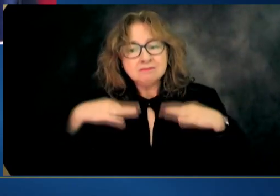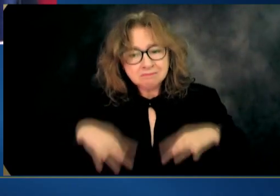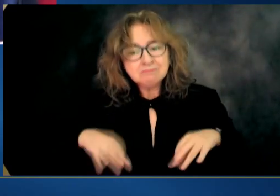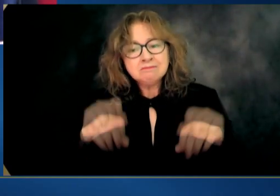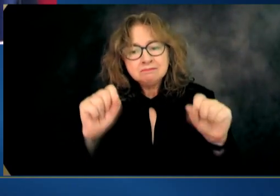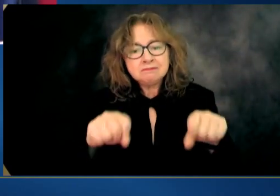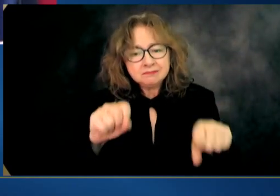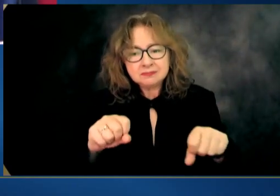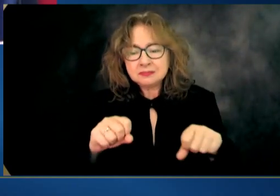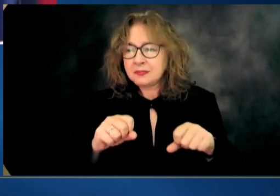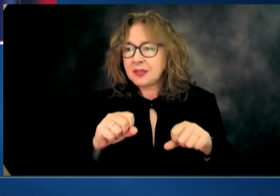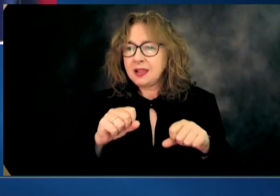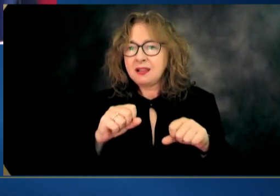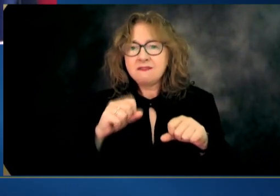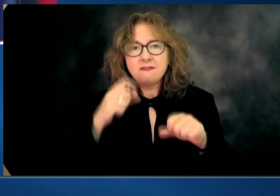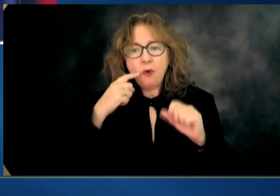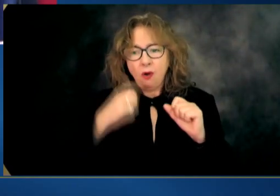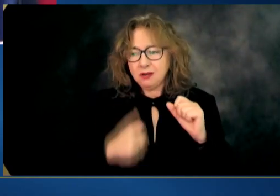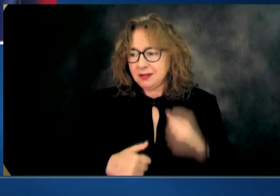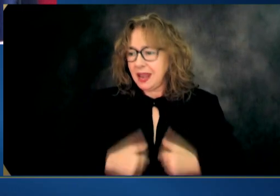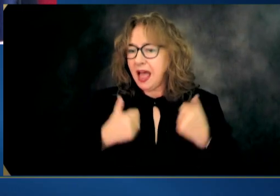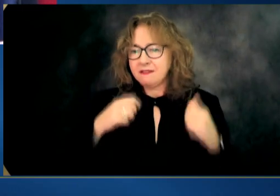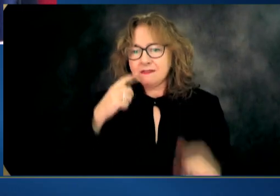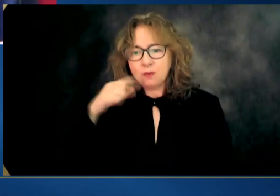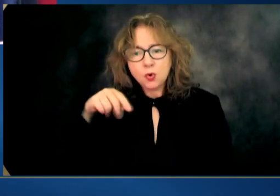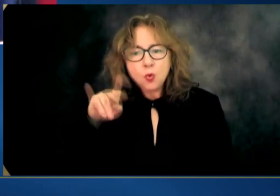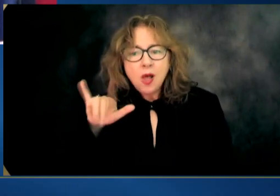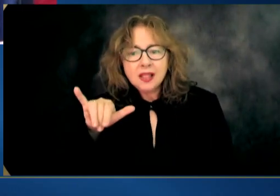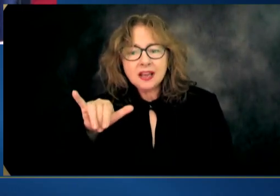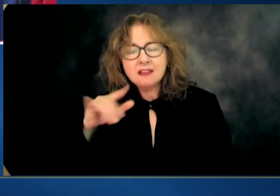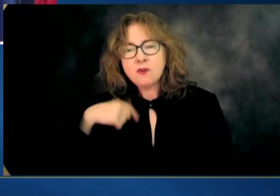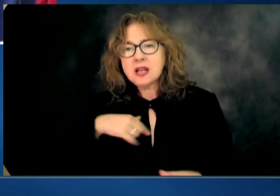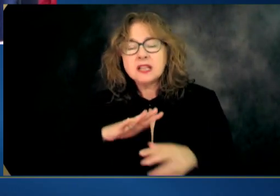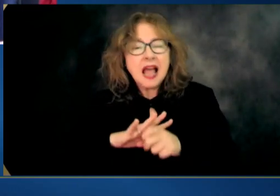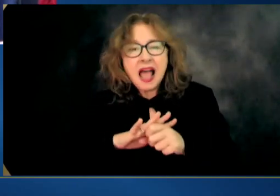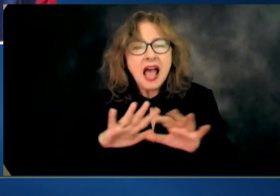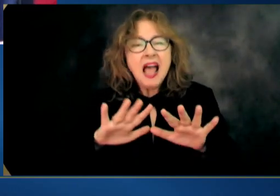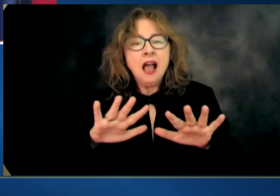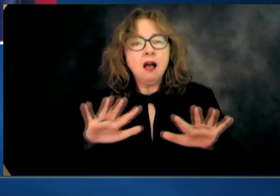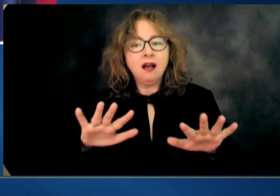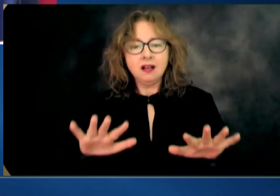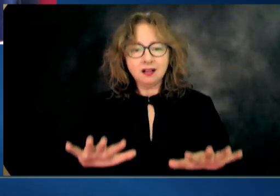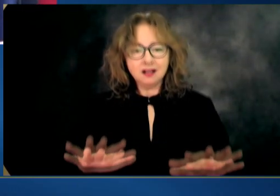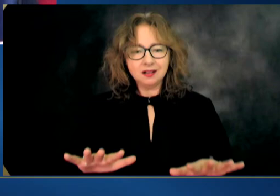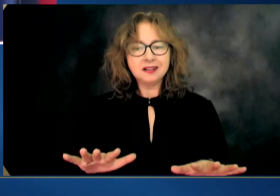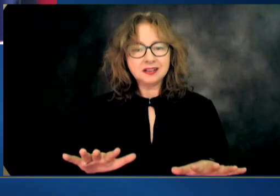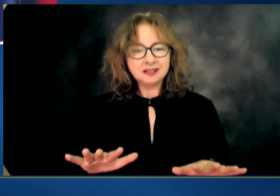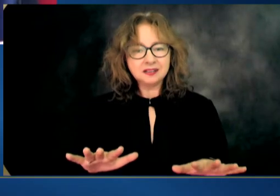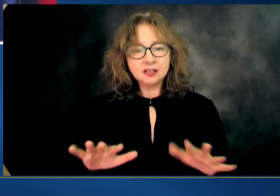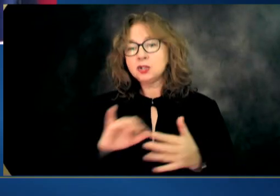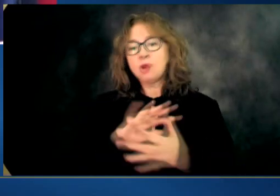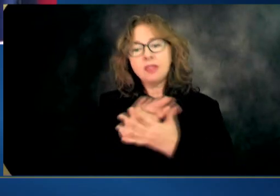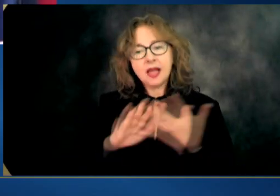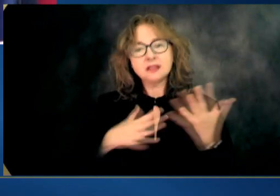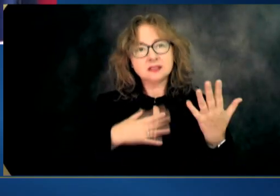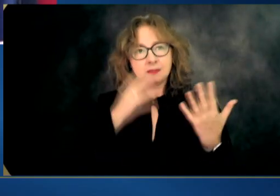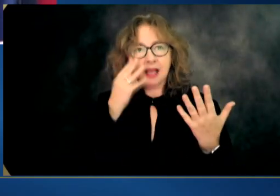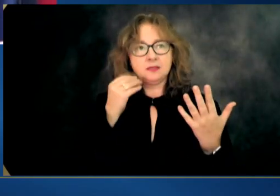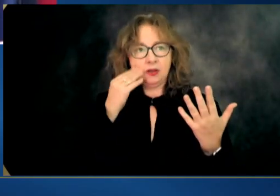as far as quality of life, on us. So but, you know, those are my experiences that I wanted to